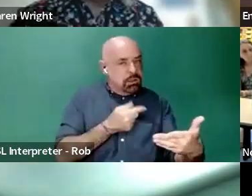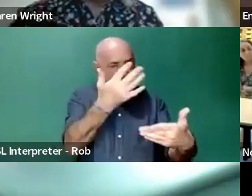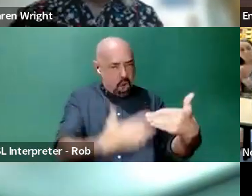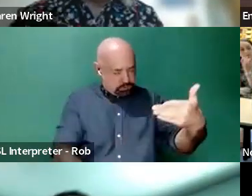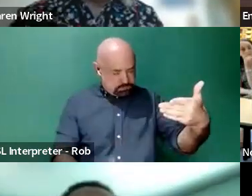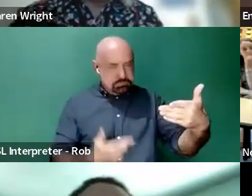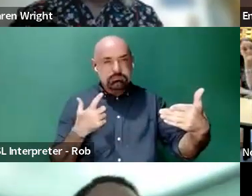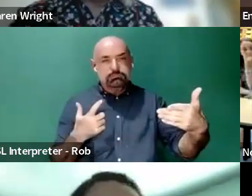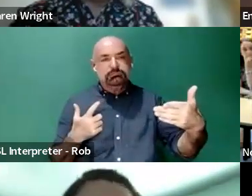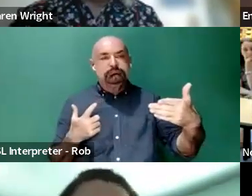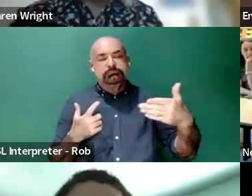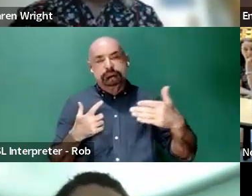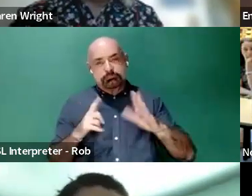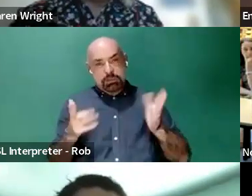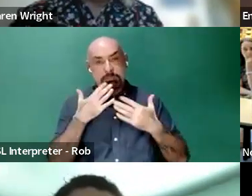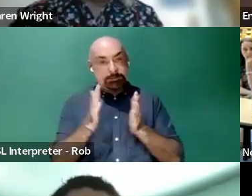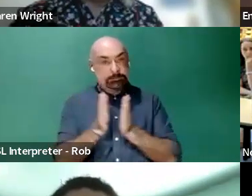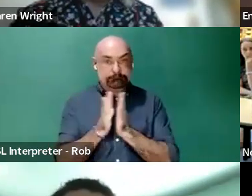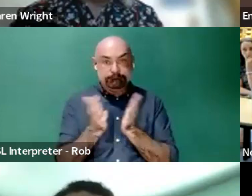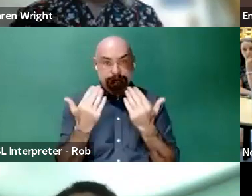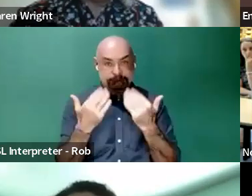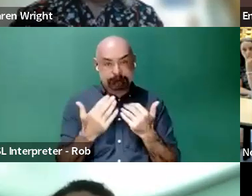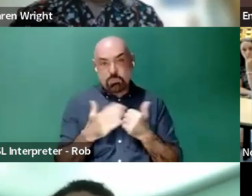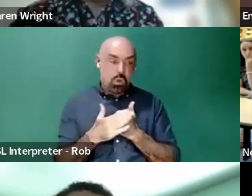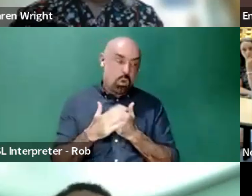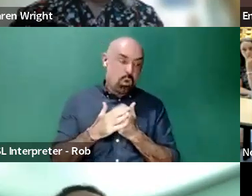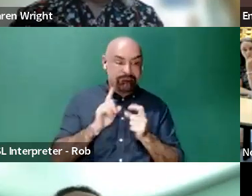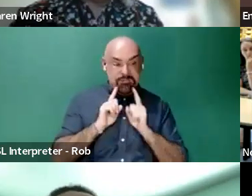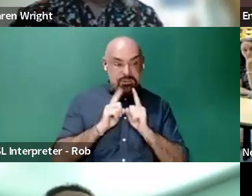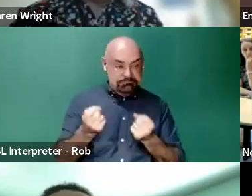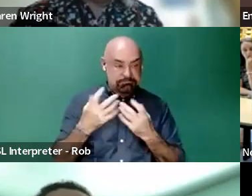absolutely come back to us and share what you're finding.